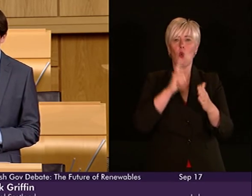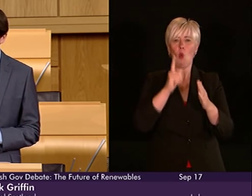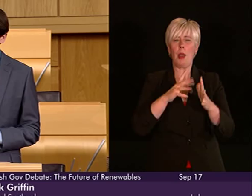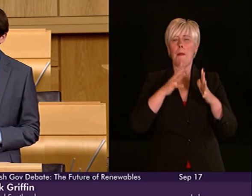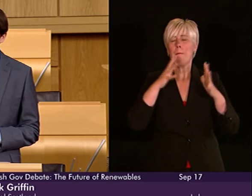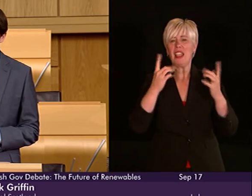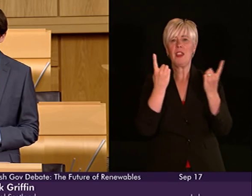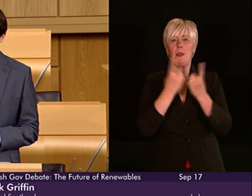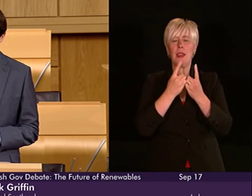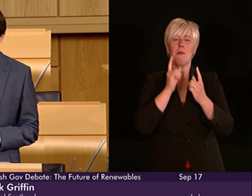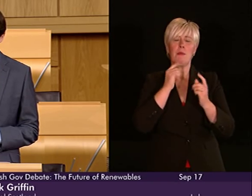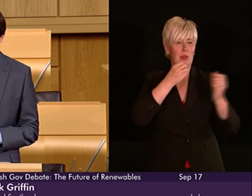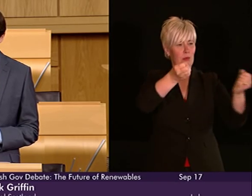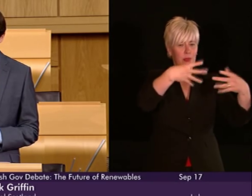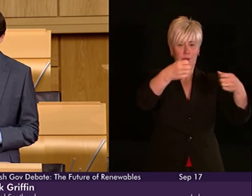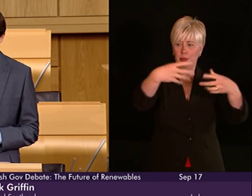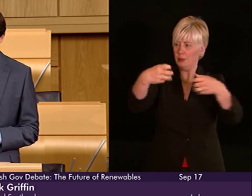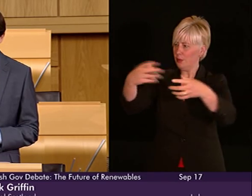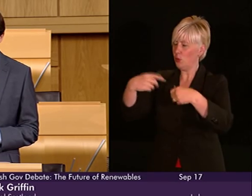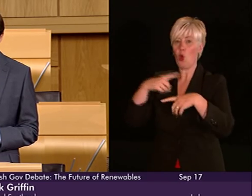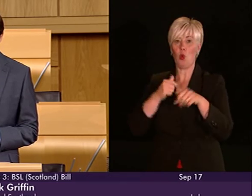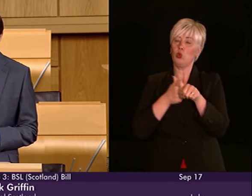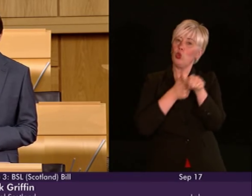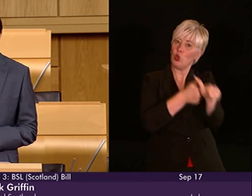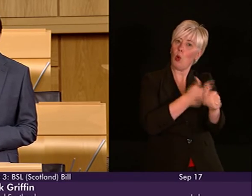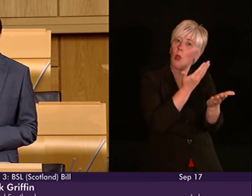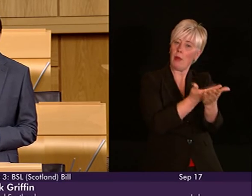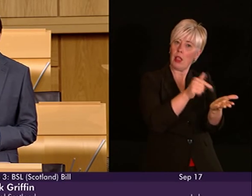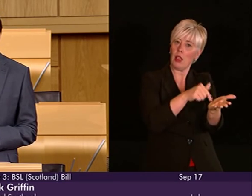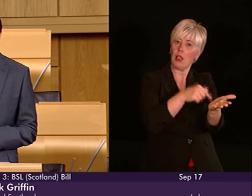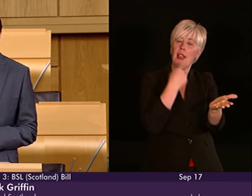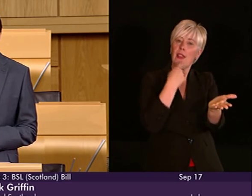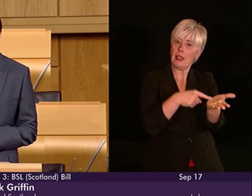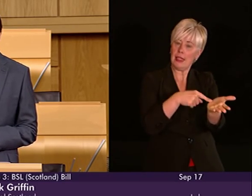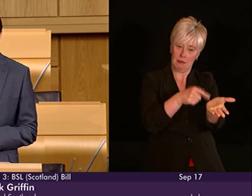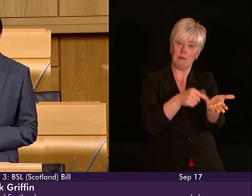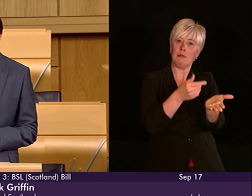that were put forward by witnesses in favour of the bill has been that BSL should be recognised